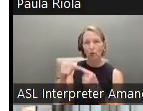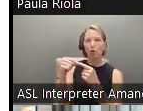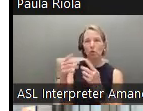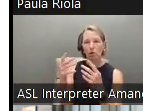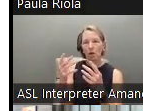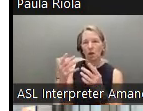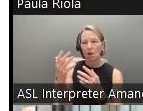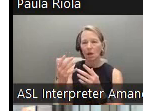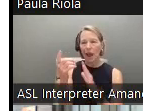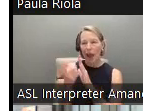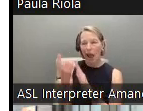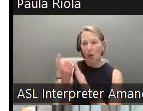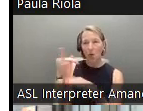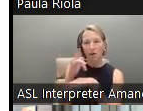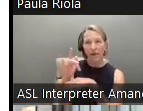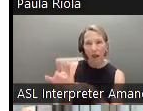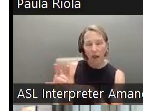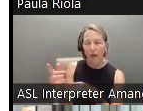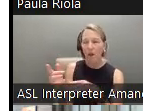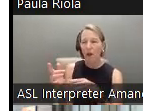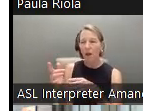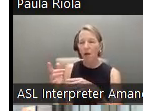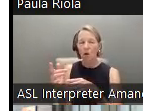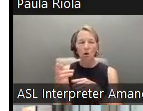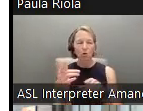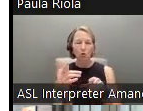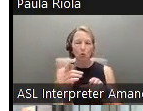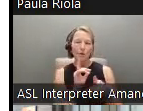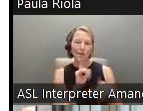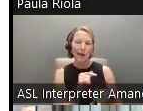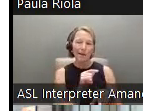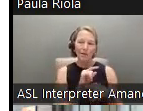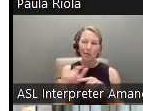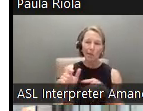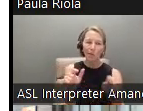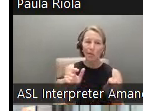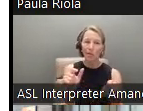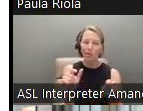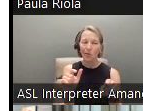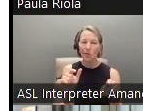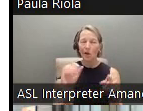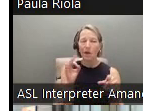hours that you are available to take calls um is the pay is the beneficiary aware of that